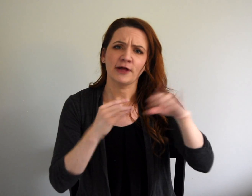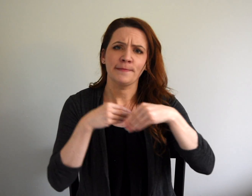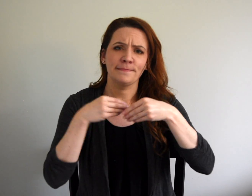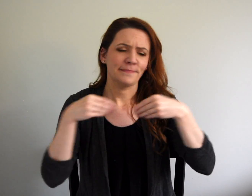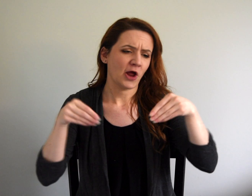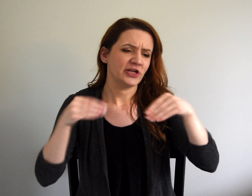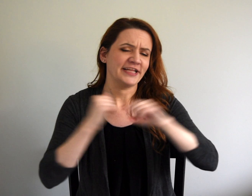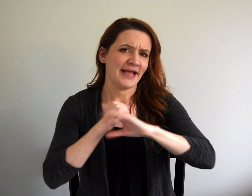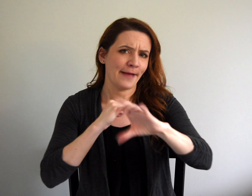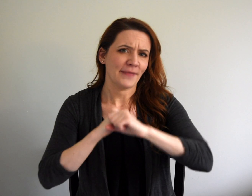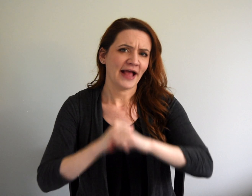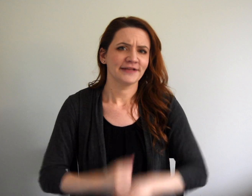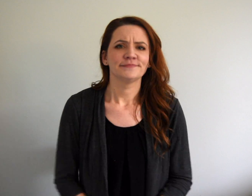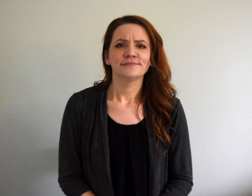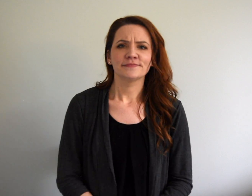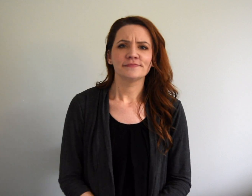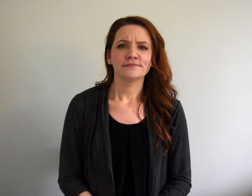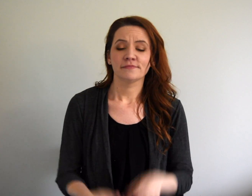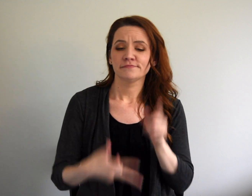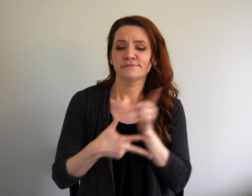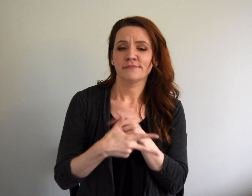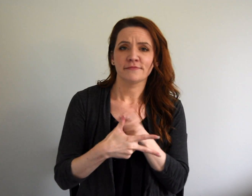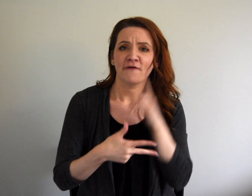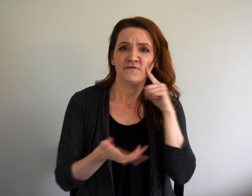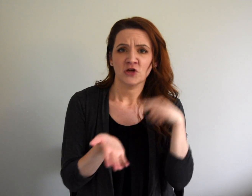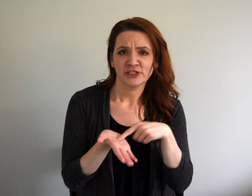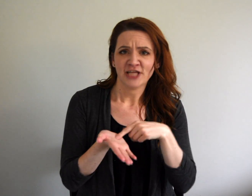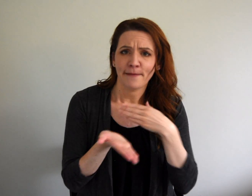you. The first is their website. When you go